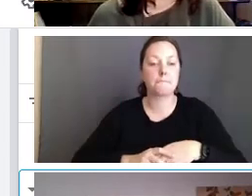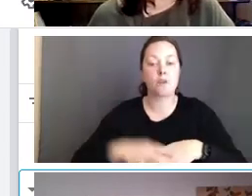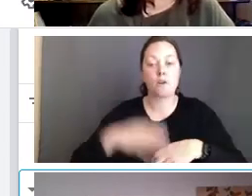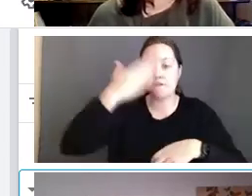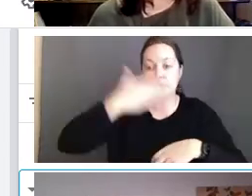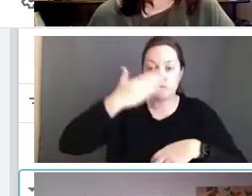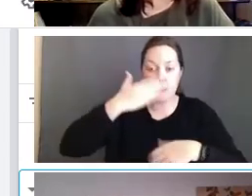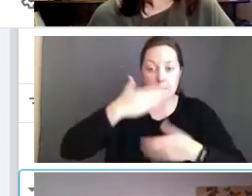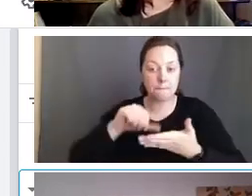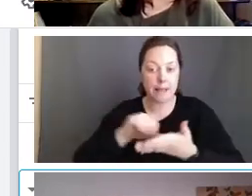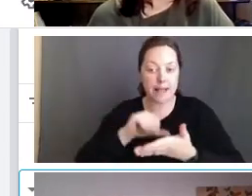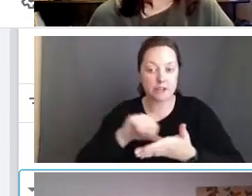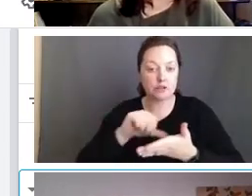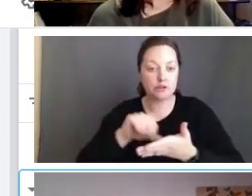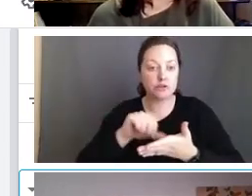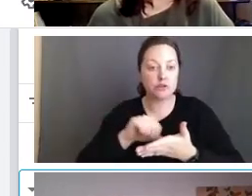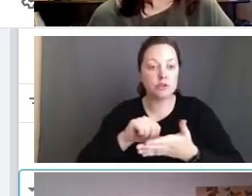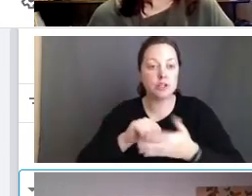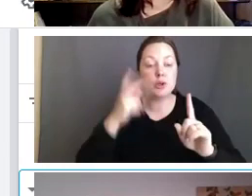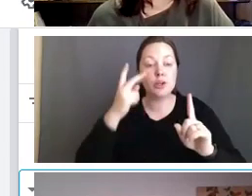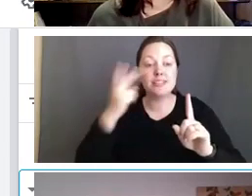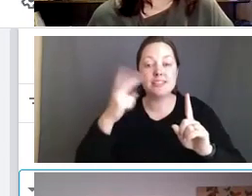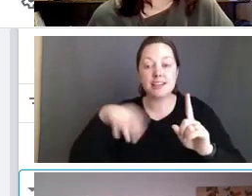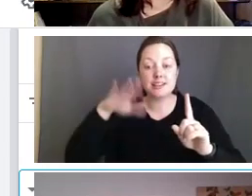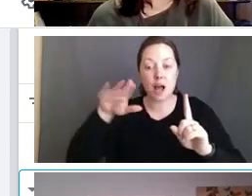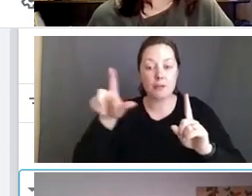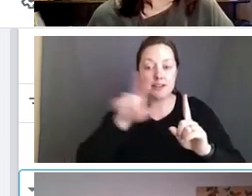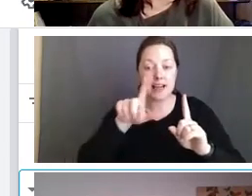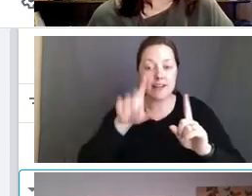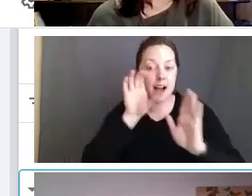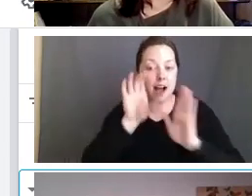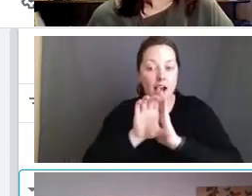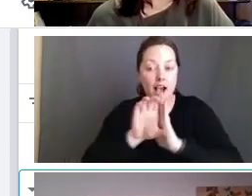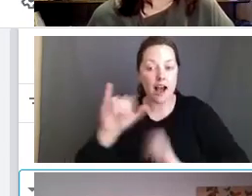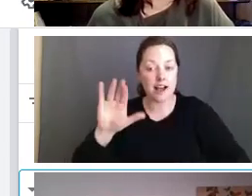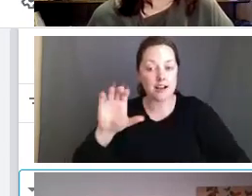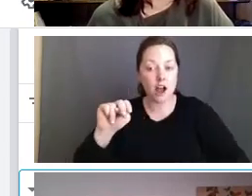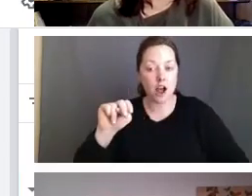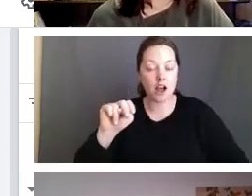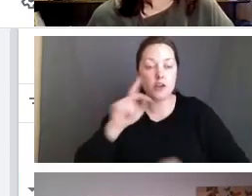Click the down carrot to the right. Then your bulleted list will appear here.